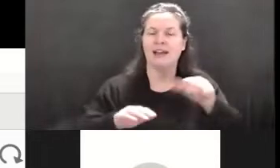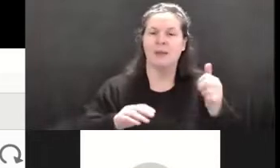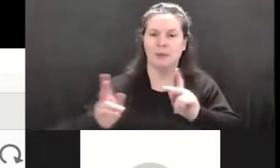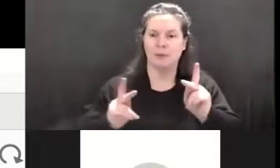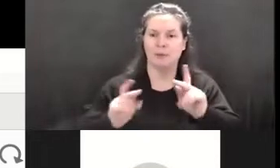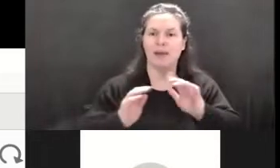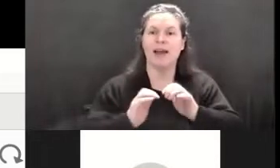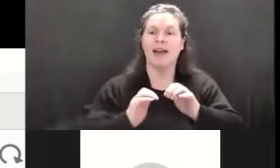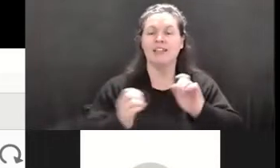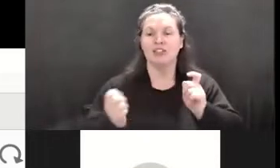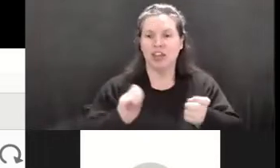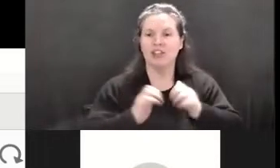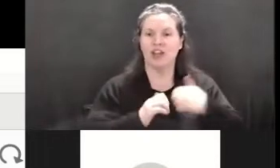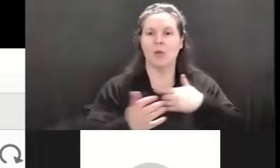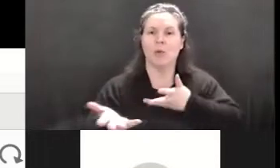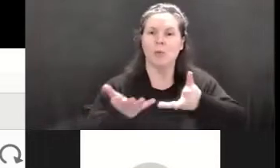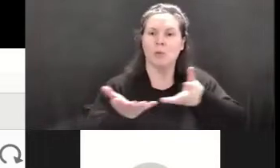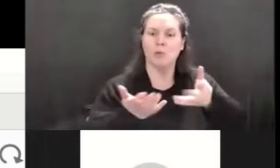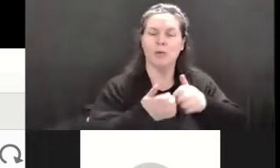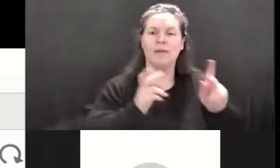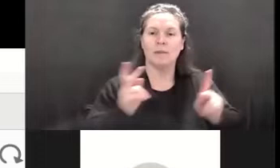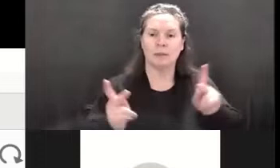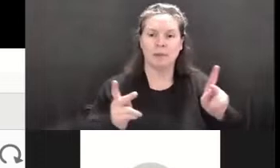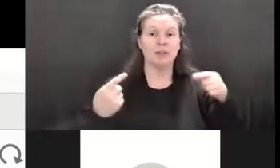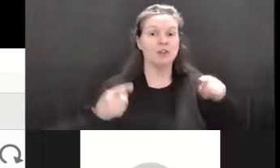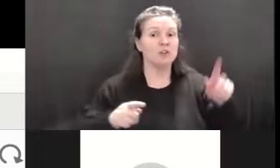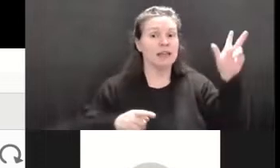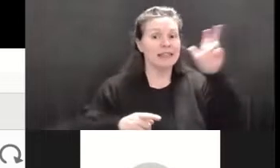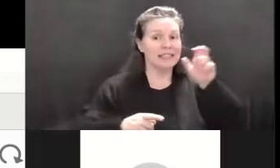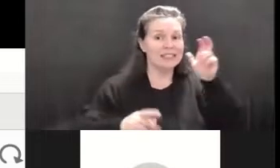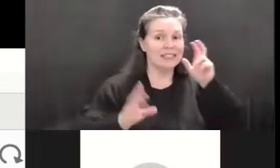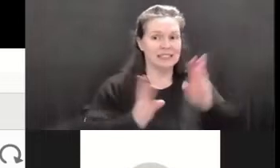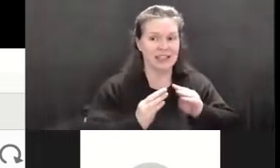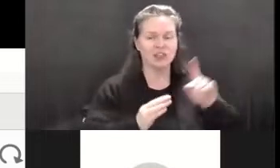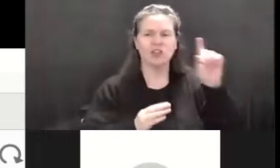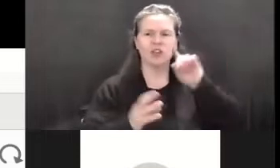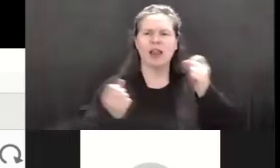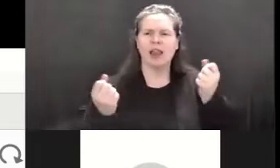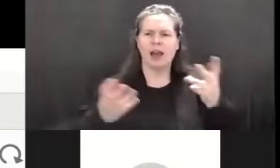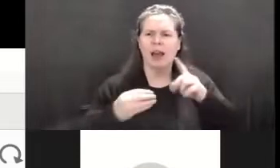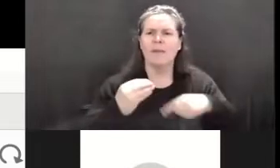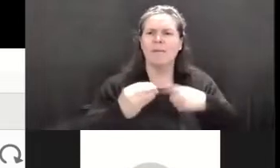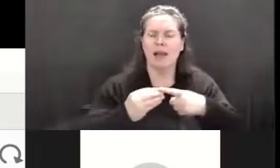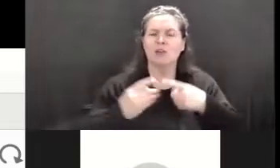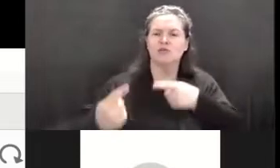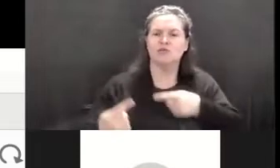During our listening session, we heard a lot about the struggle and the experience